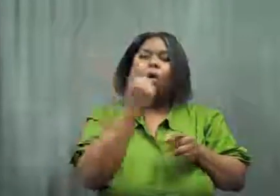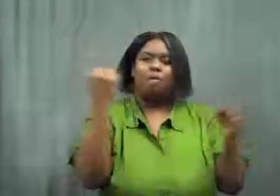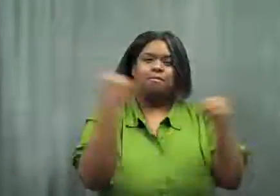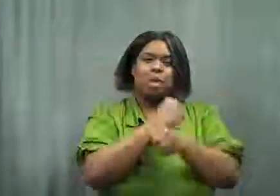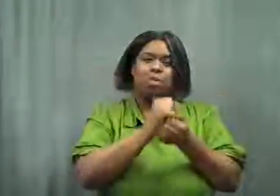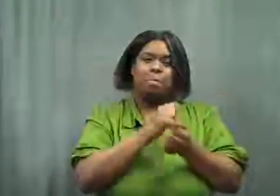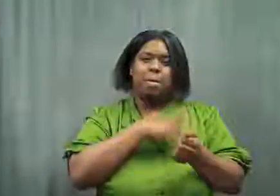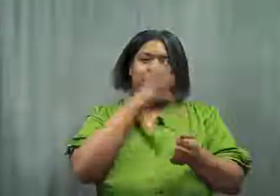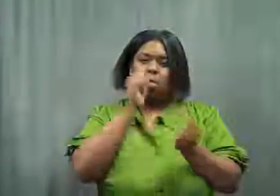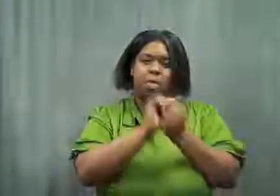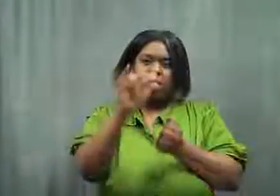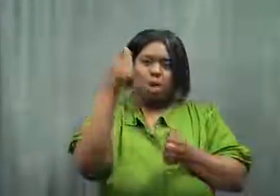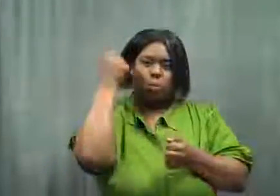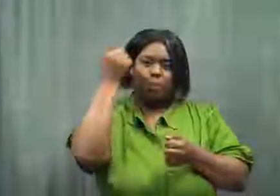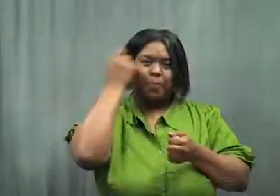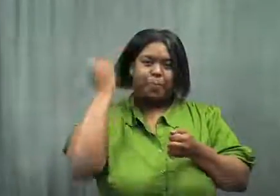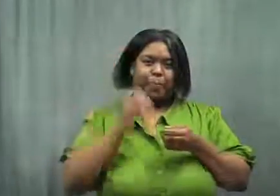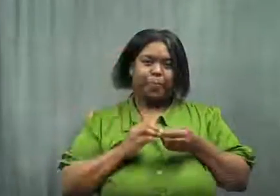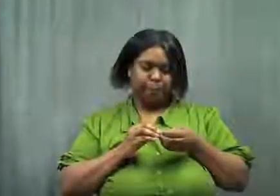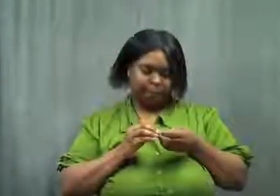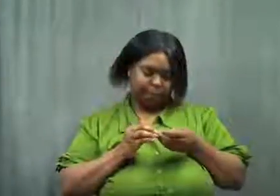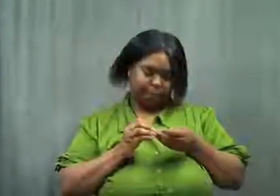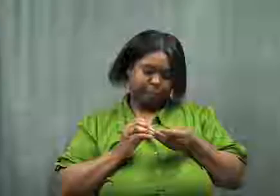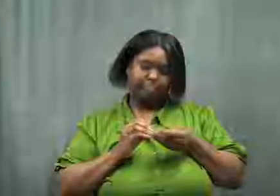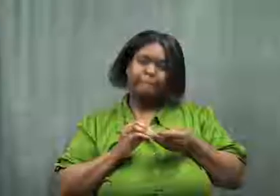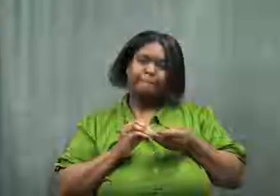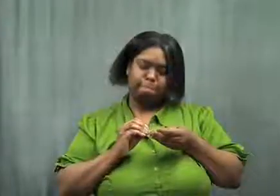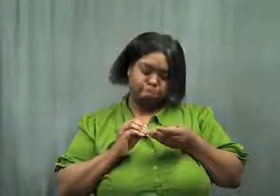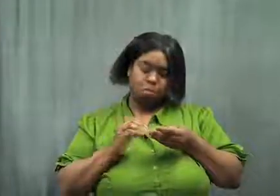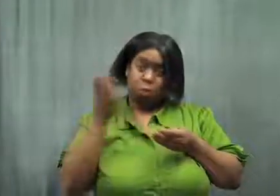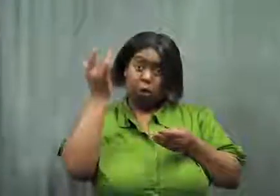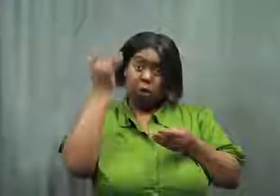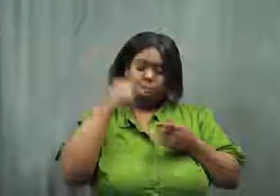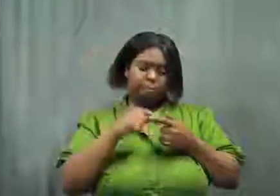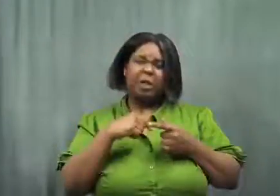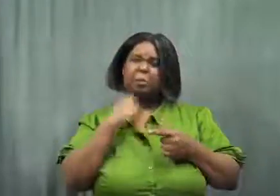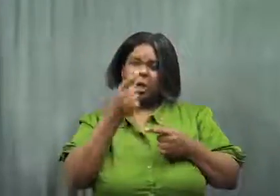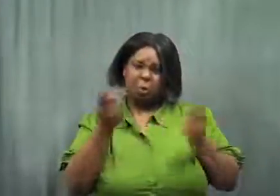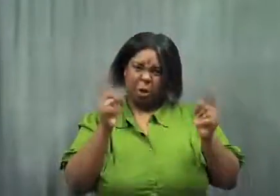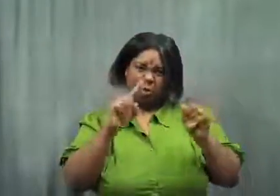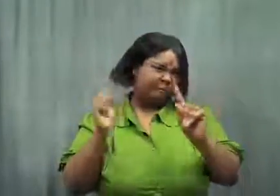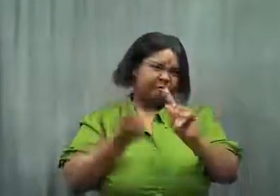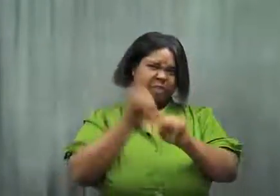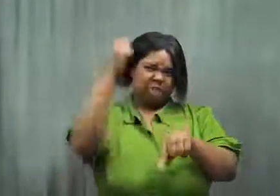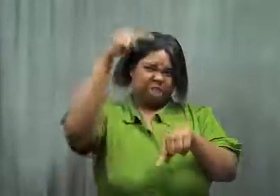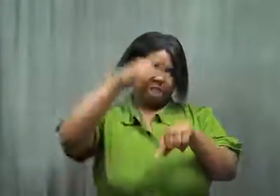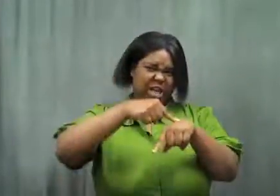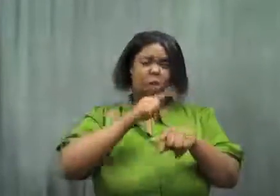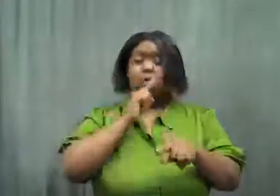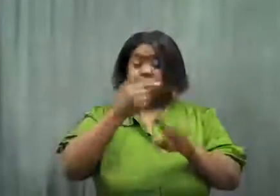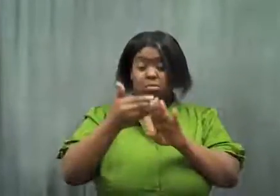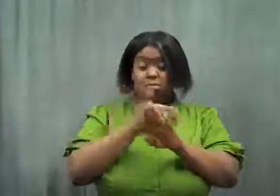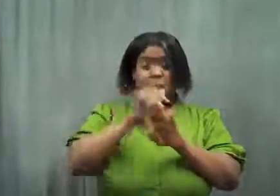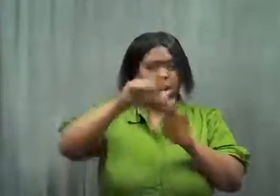I would always fight with my mother over that comb. Wanna know why? I'll tell you what happened the first time.